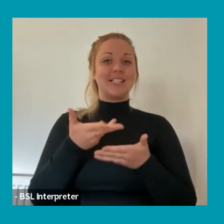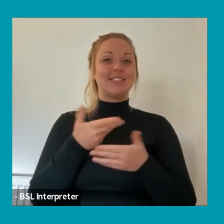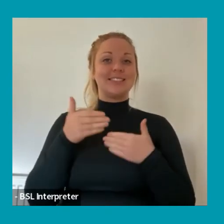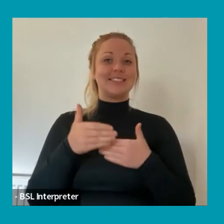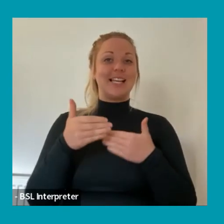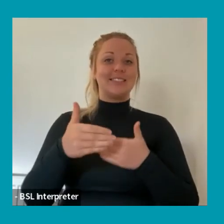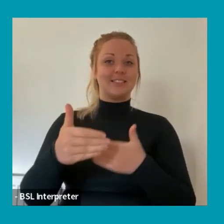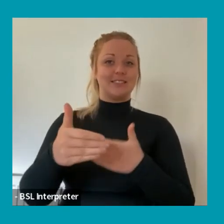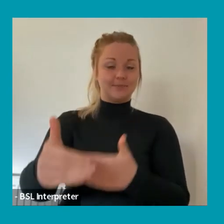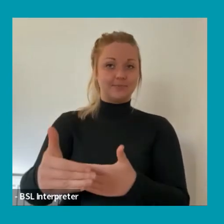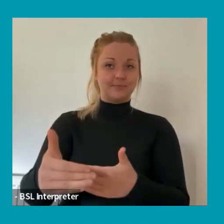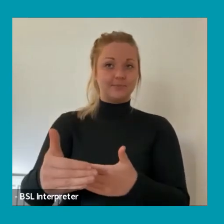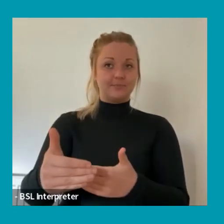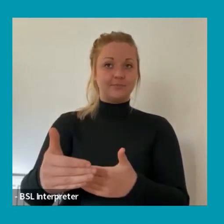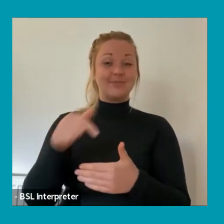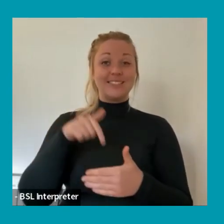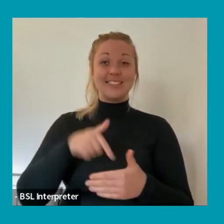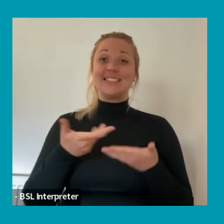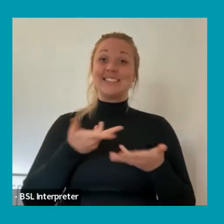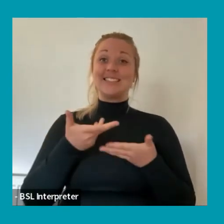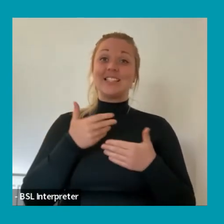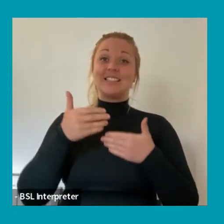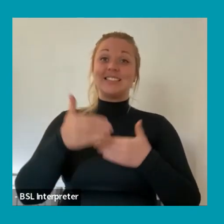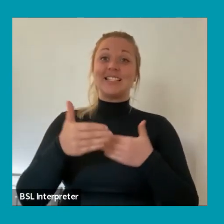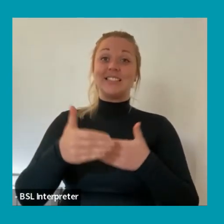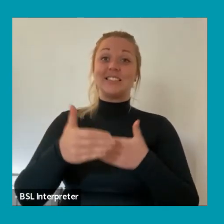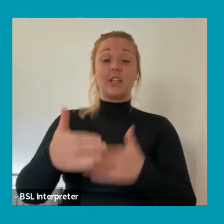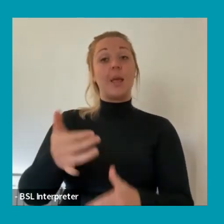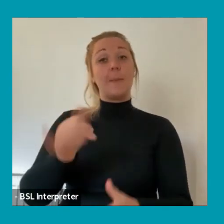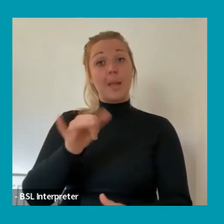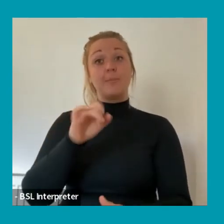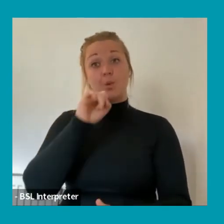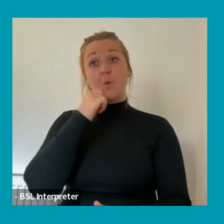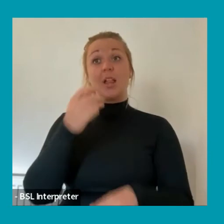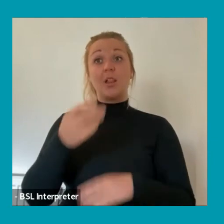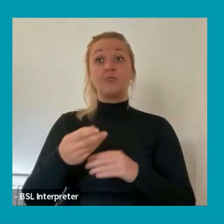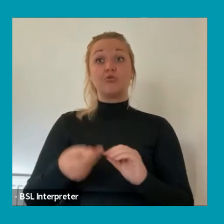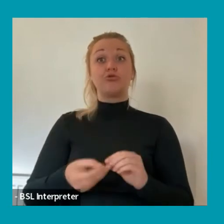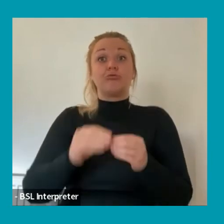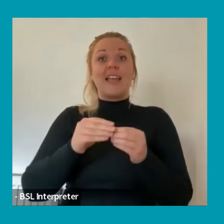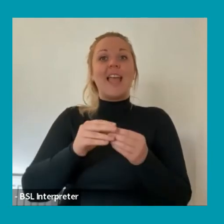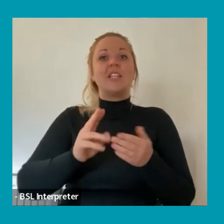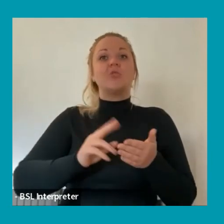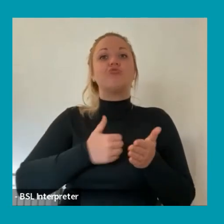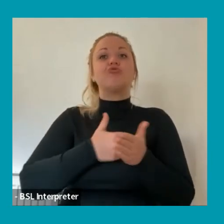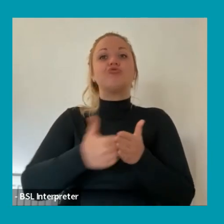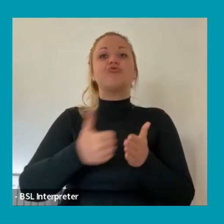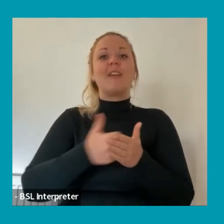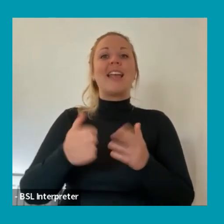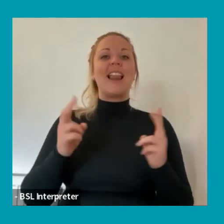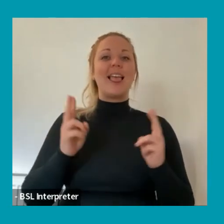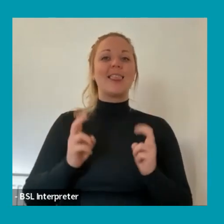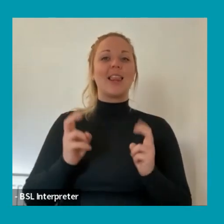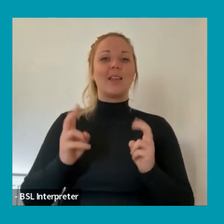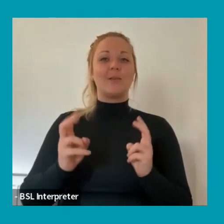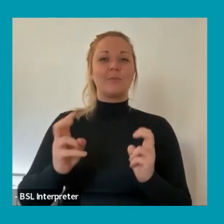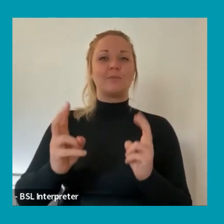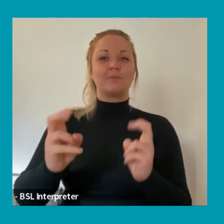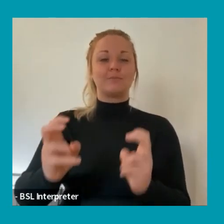And the discussion sessions may lead to some common themes that come out. They may be intersectional across many characteristic.